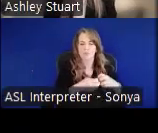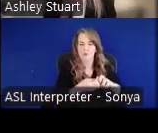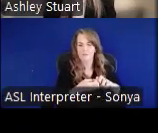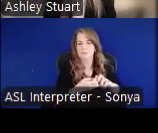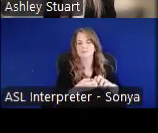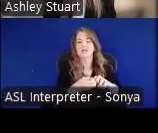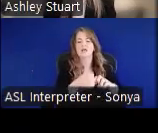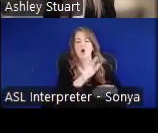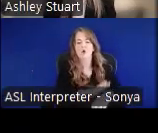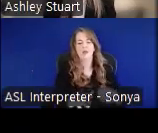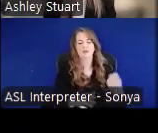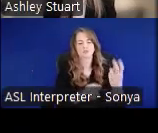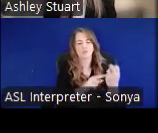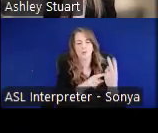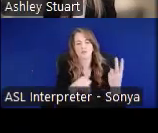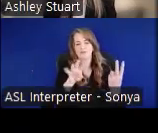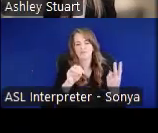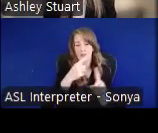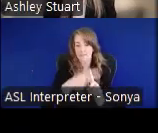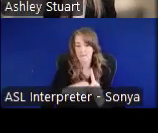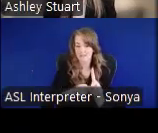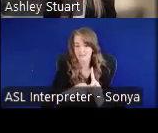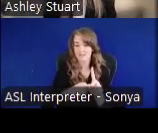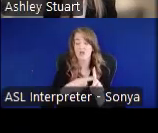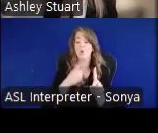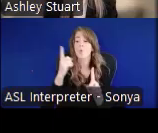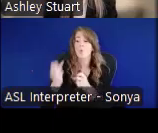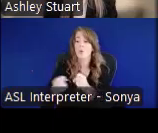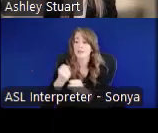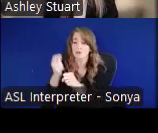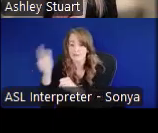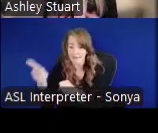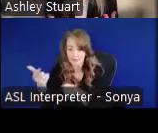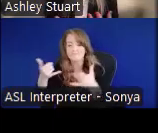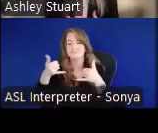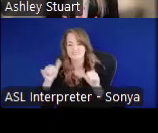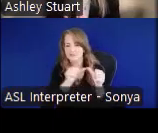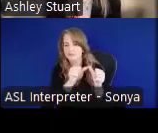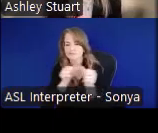continuity of problems a year later and early, behavioral